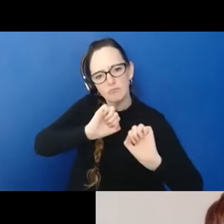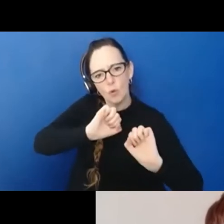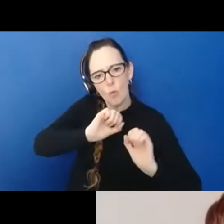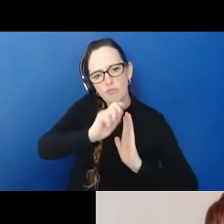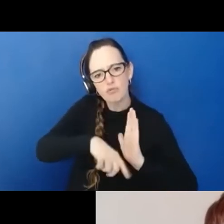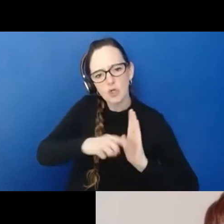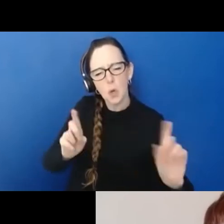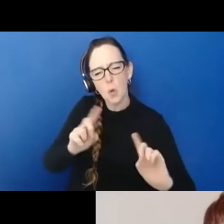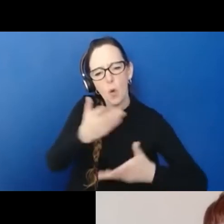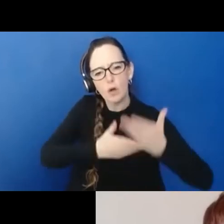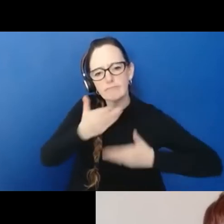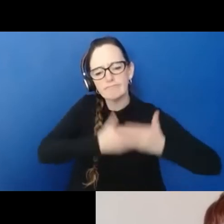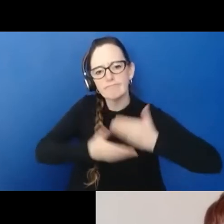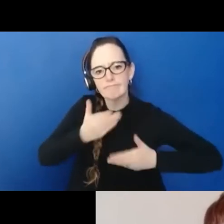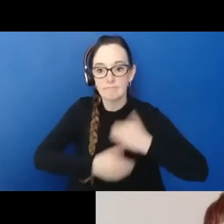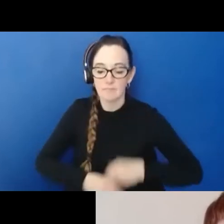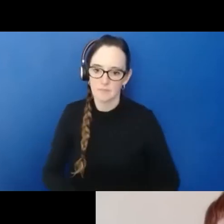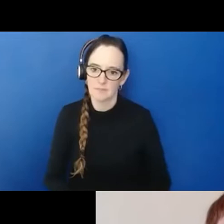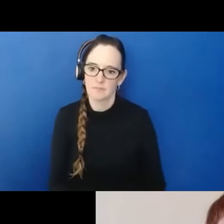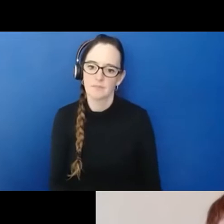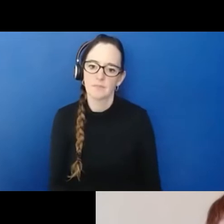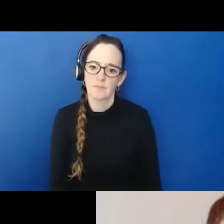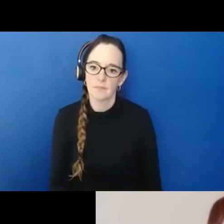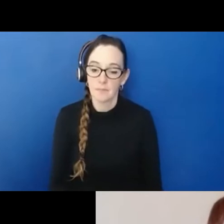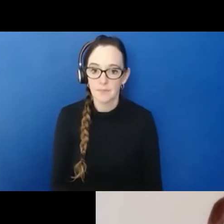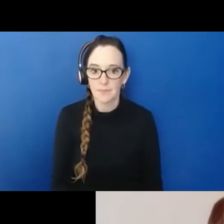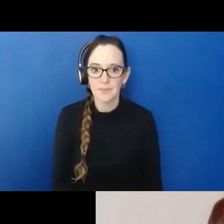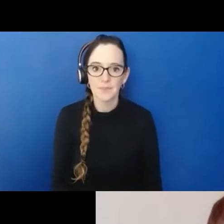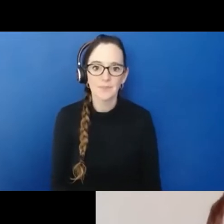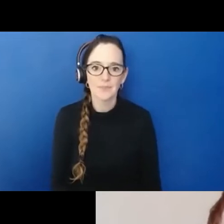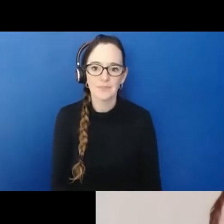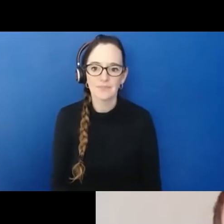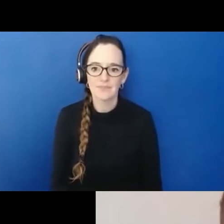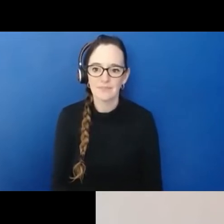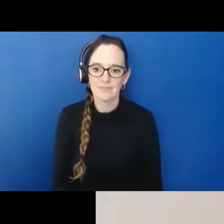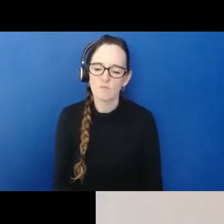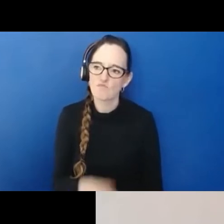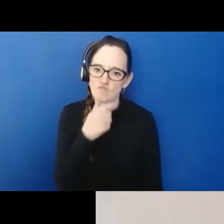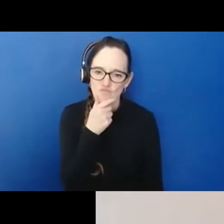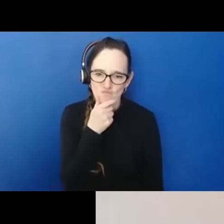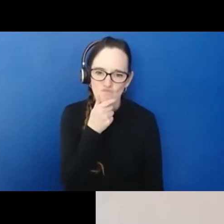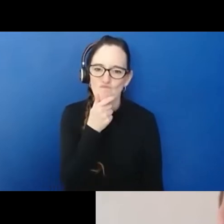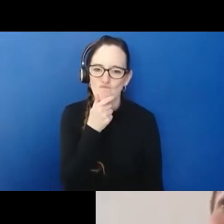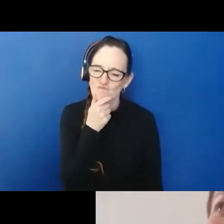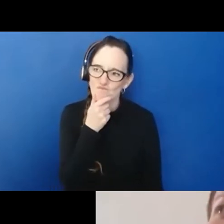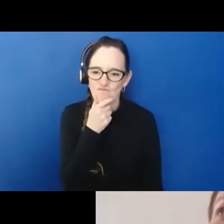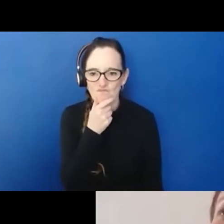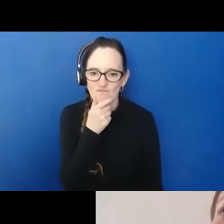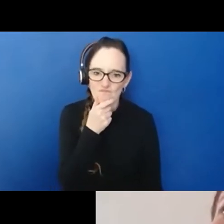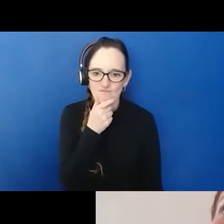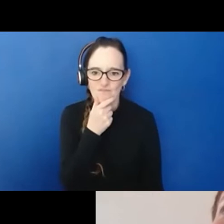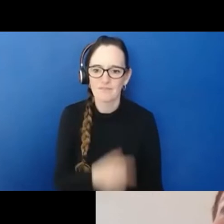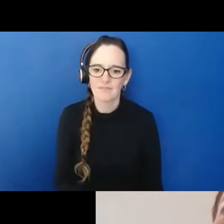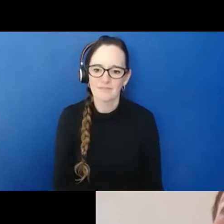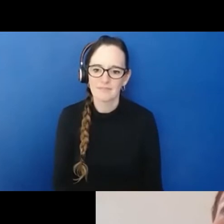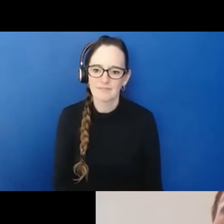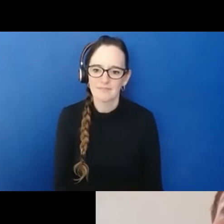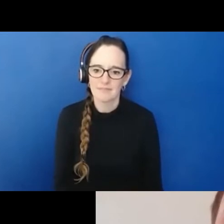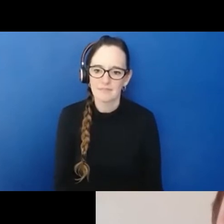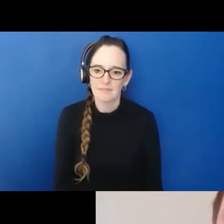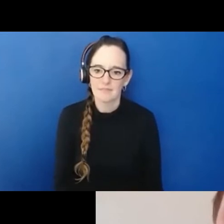been doing with Black Swan? >> PENNY: I mean, in a sense, there's many